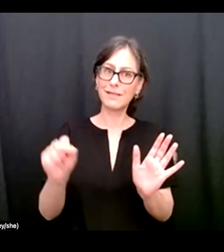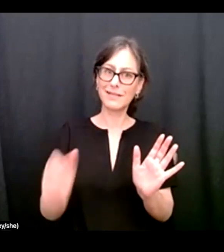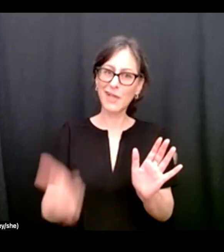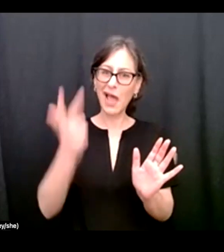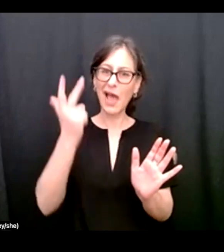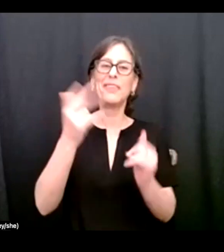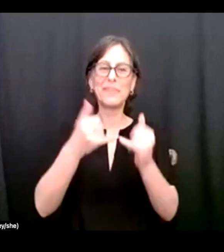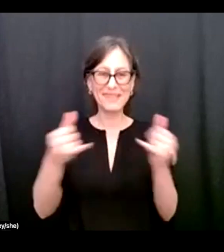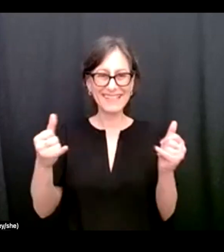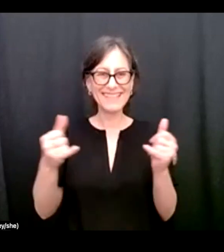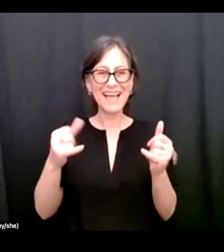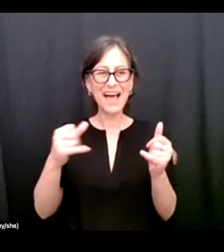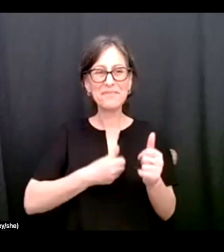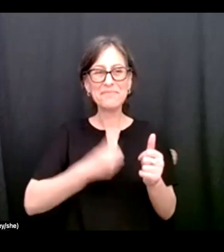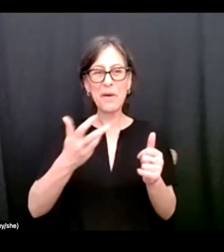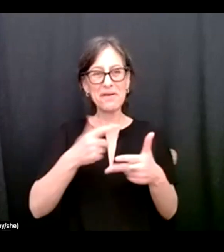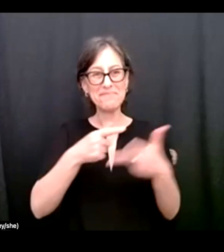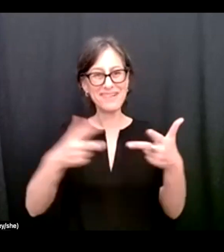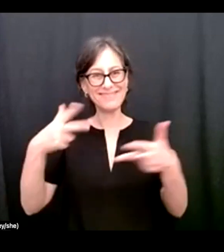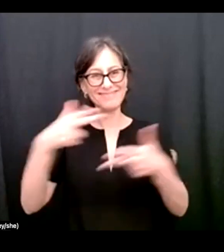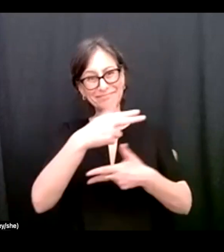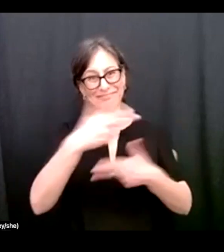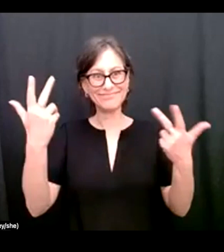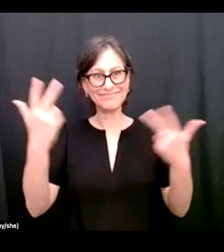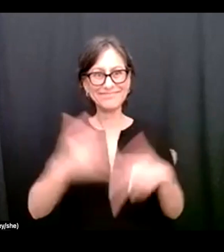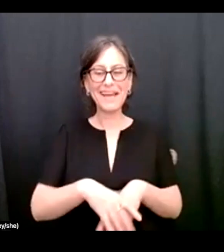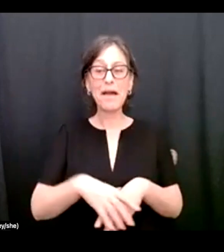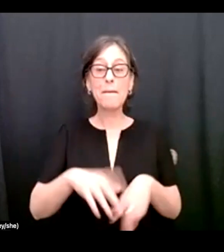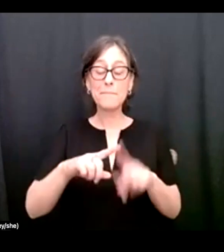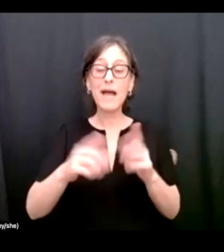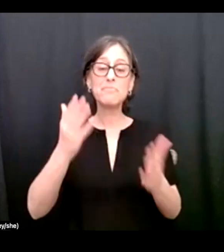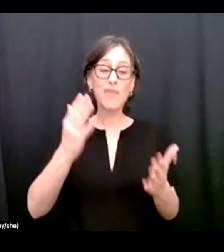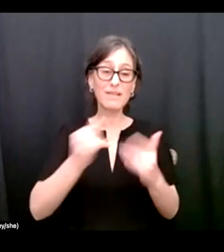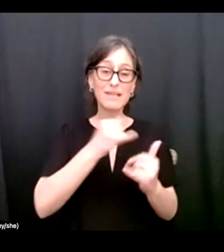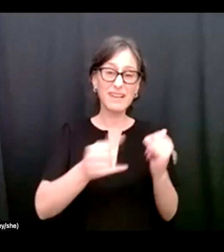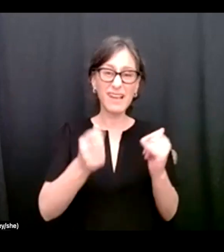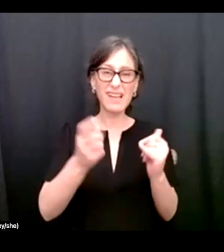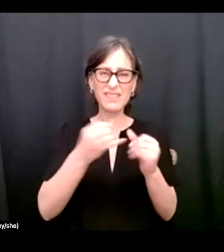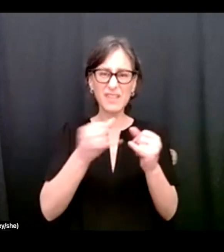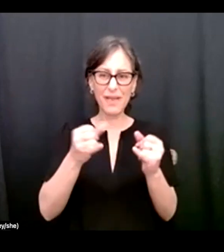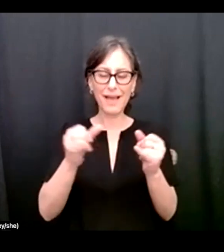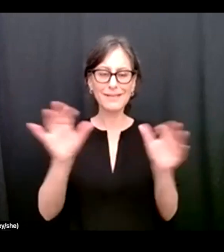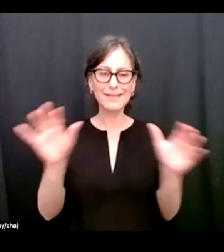or whatever, but probably, you know, the last couple of lines is fluff, right? Or your last